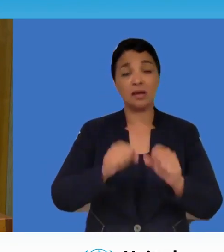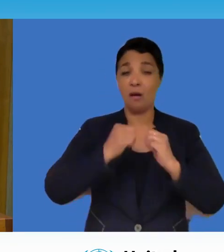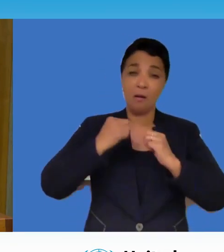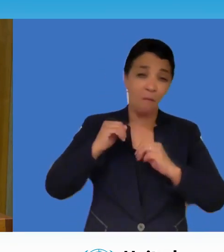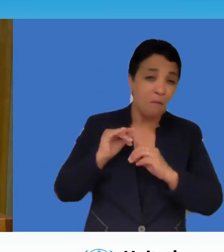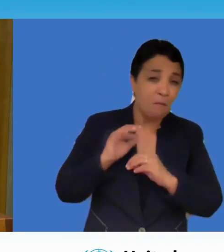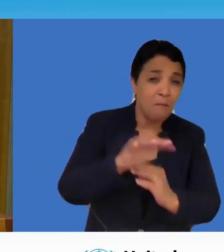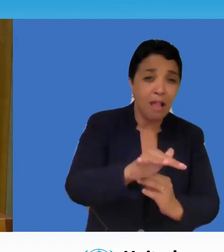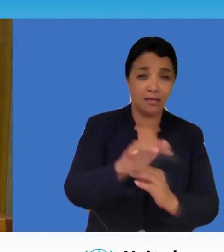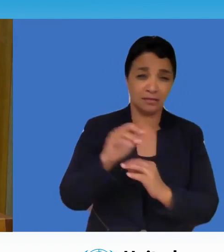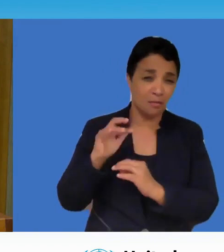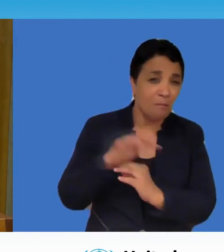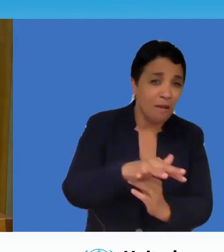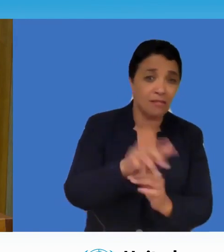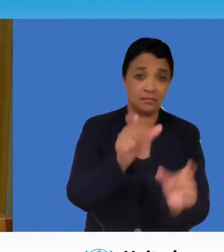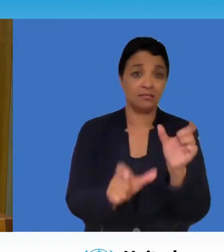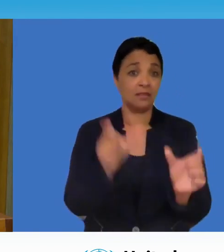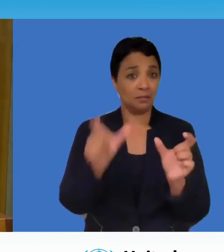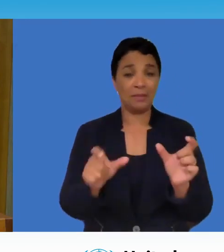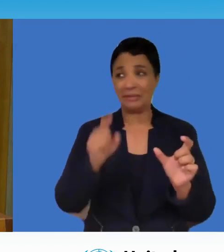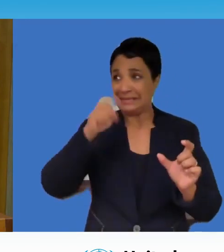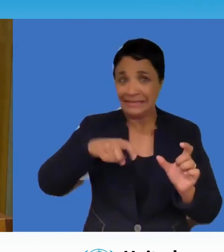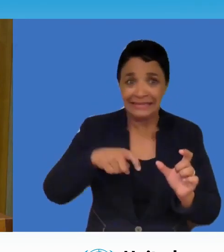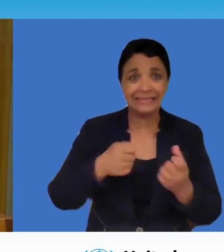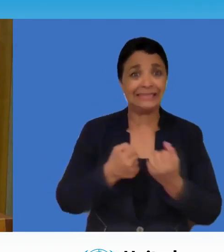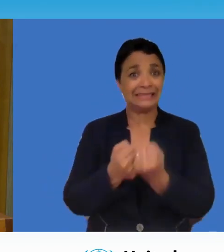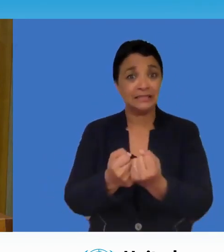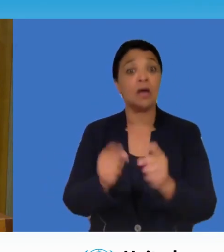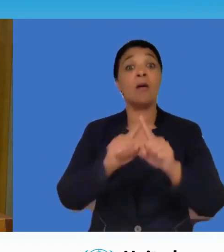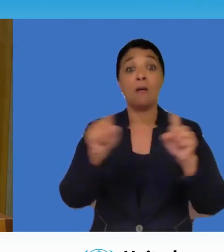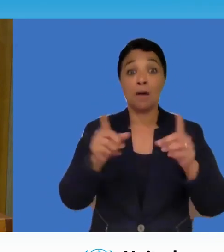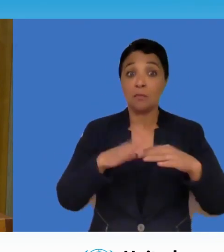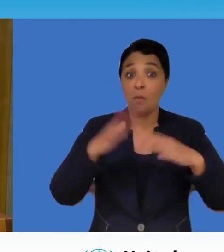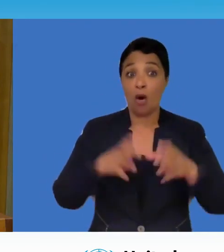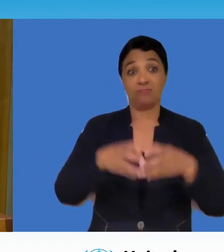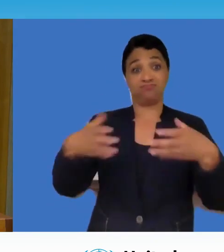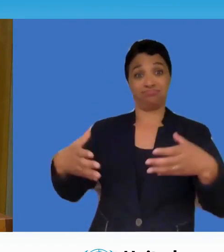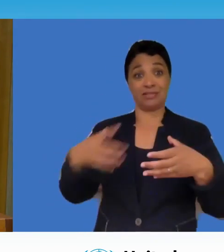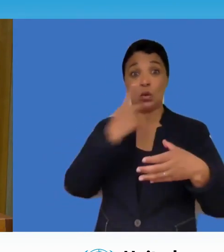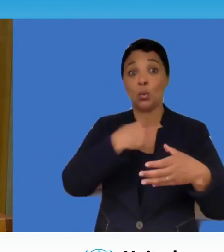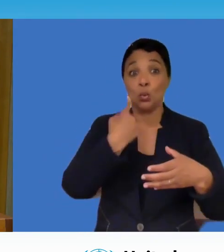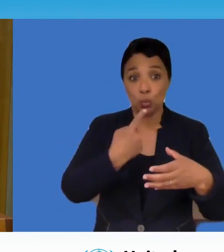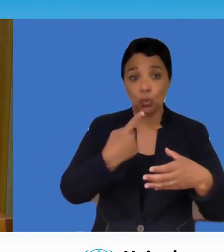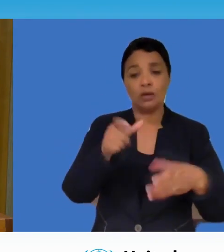of these millions of people in need a large percentage are people with disabilities and